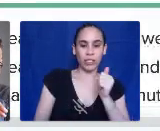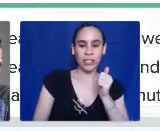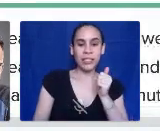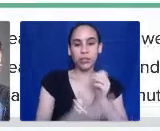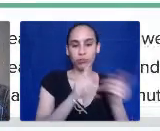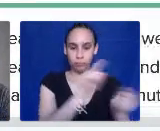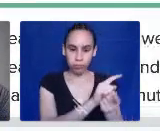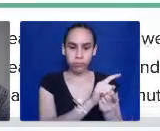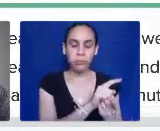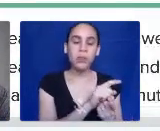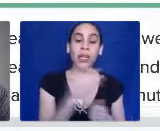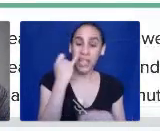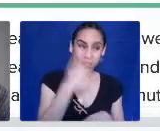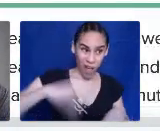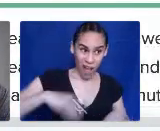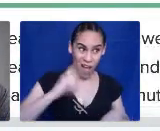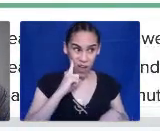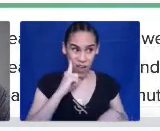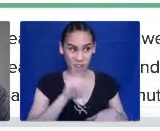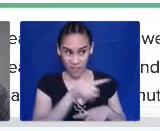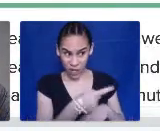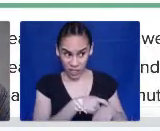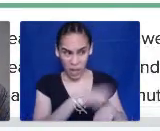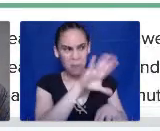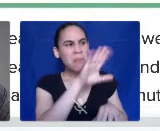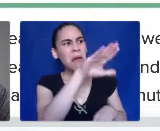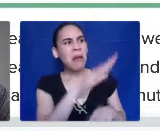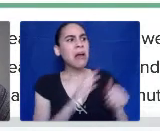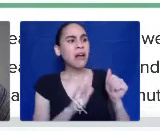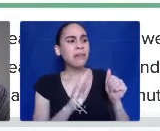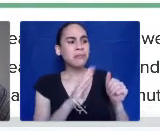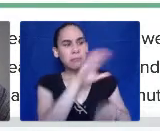you haven't heard the first time follow up and say hey what are the next steps i love to proceed had